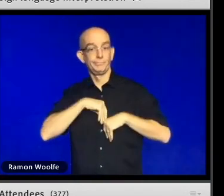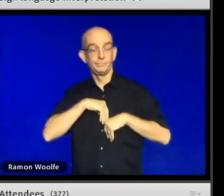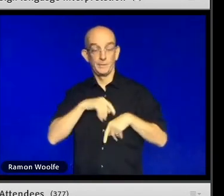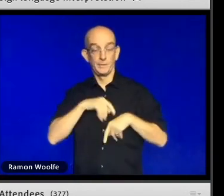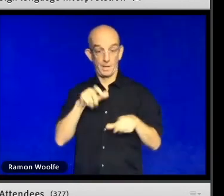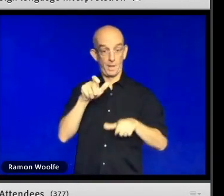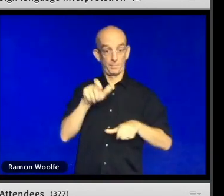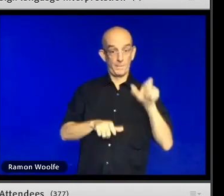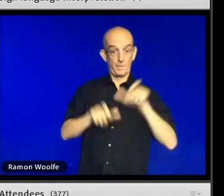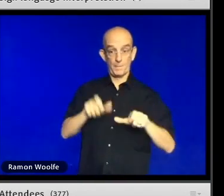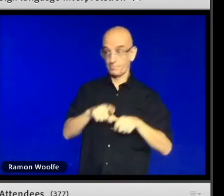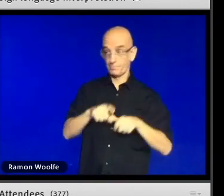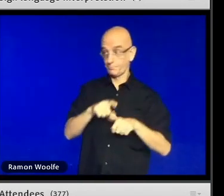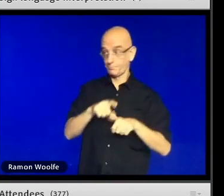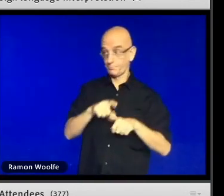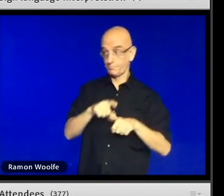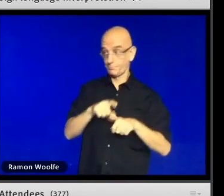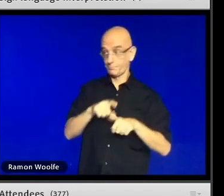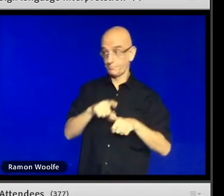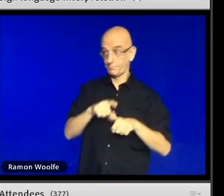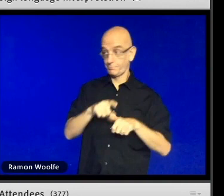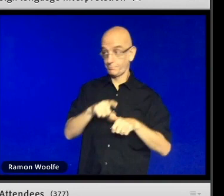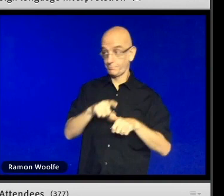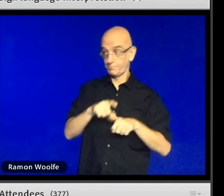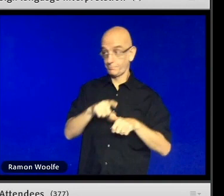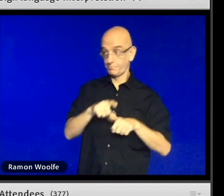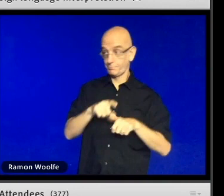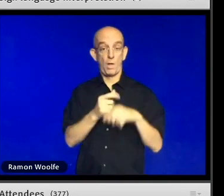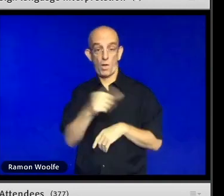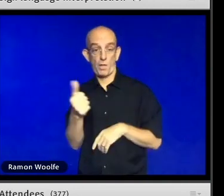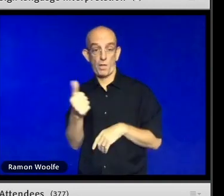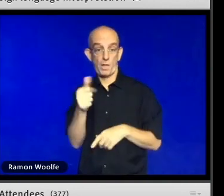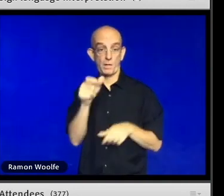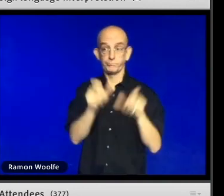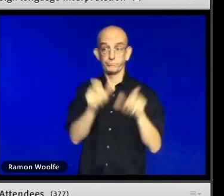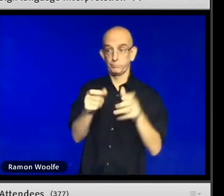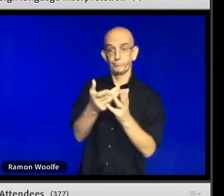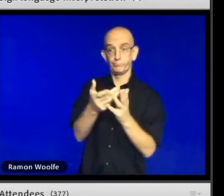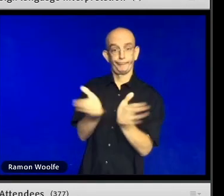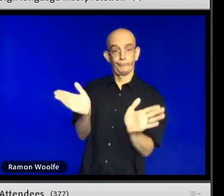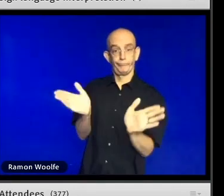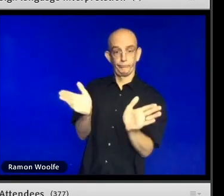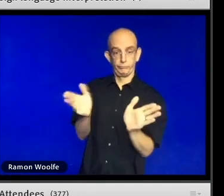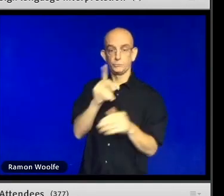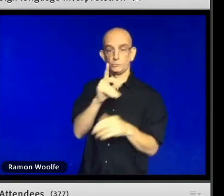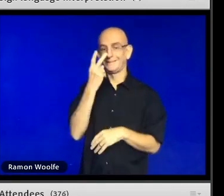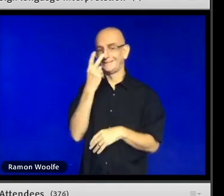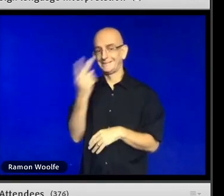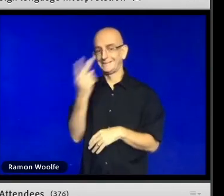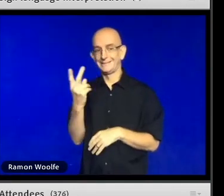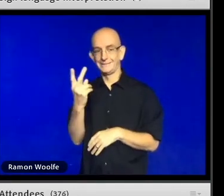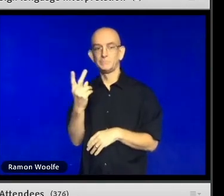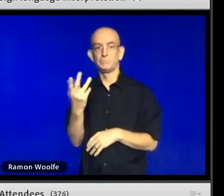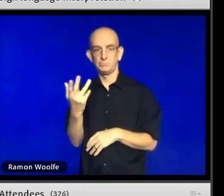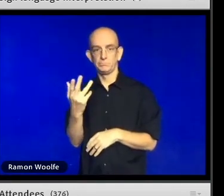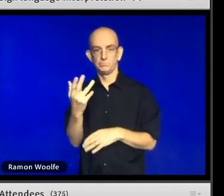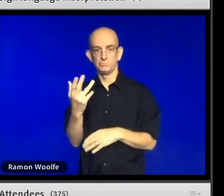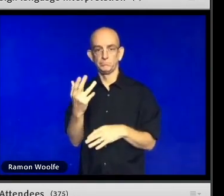health. We didn't know what was going to happen to these girls.So the blind union was very